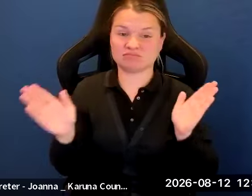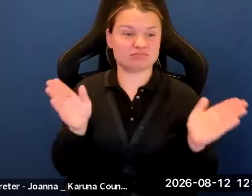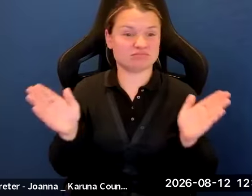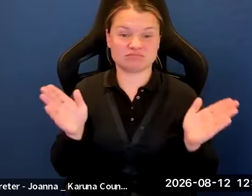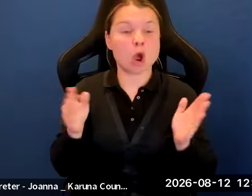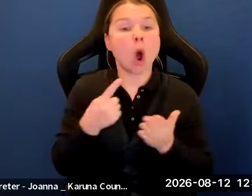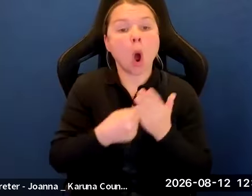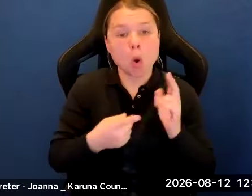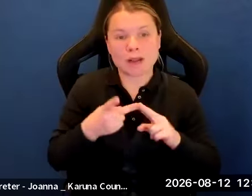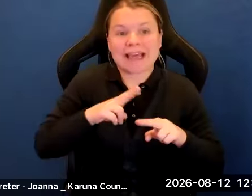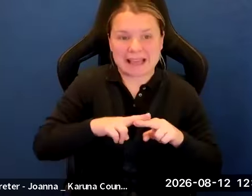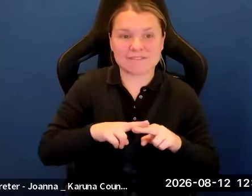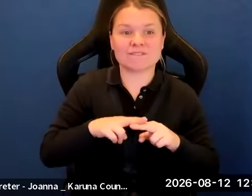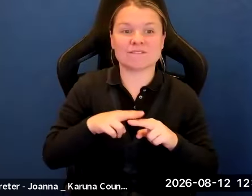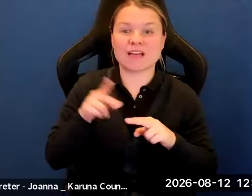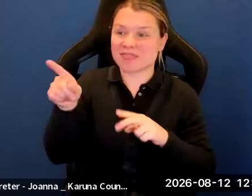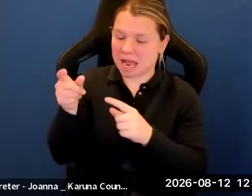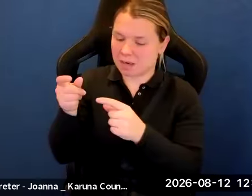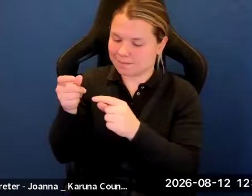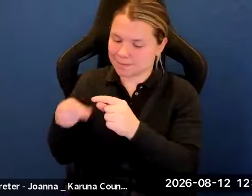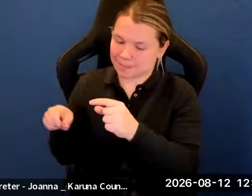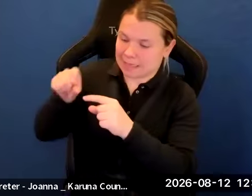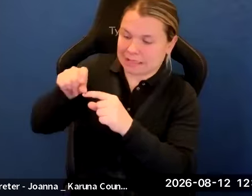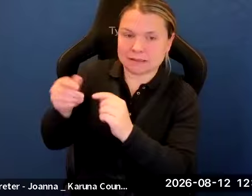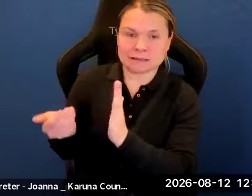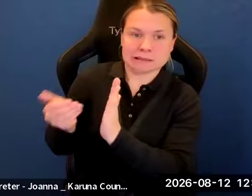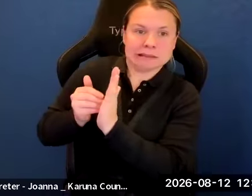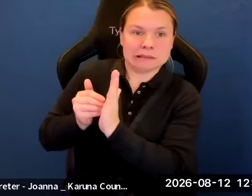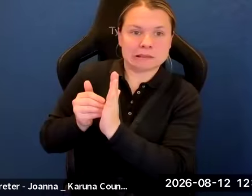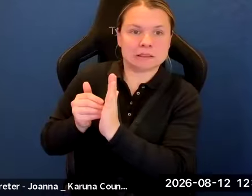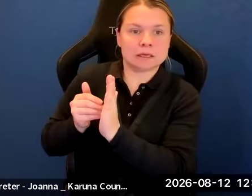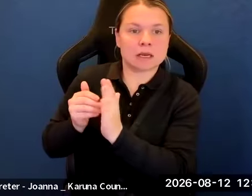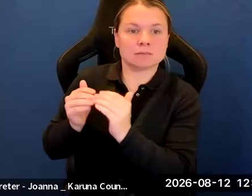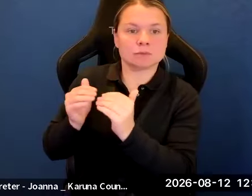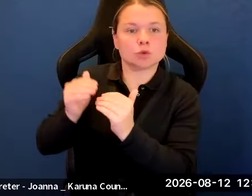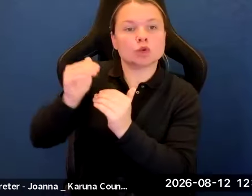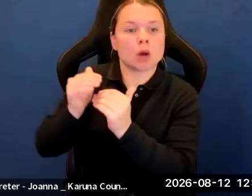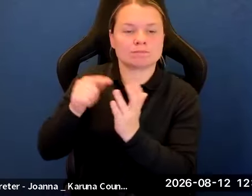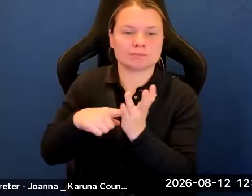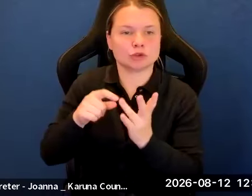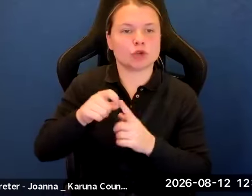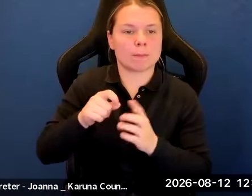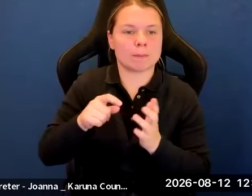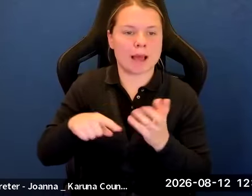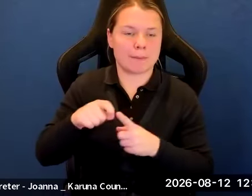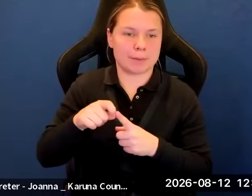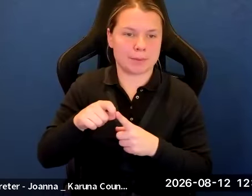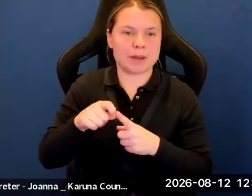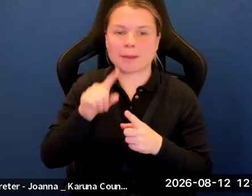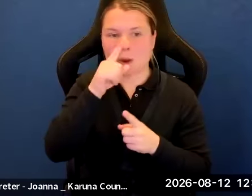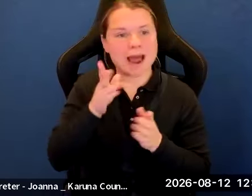covers the same salary contribution covering the same period as this Fellowship, unless that funding is solely to top up the fellow's salary to their required level of